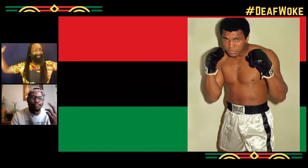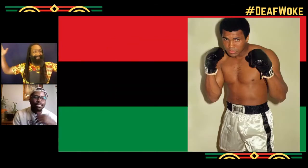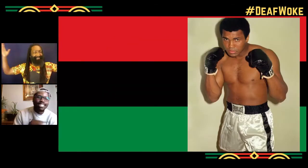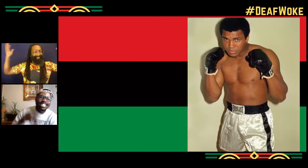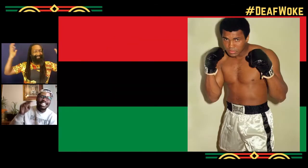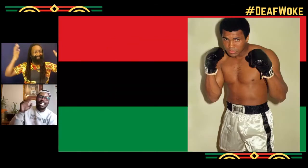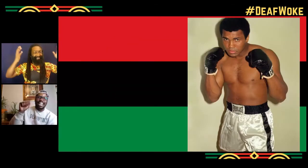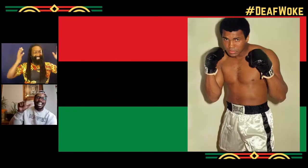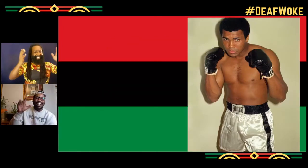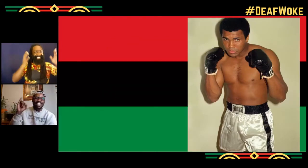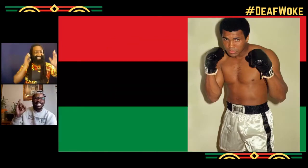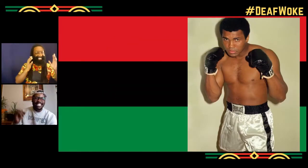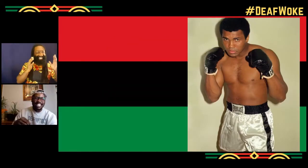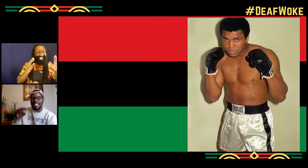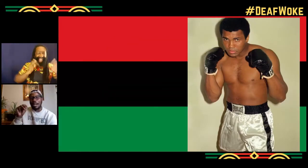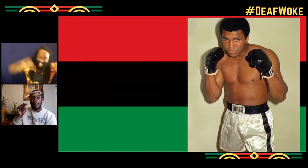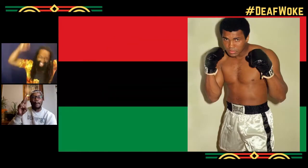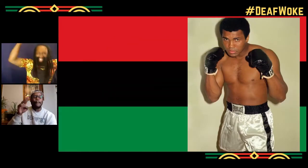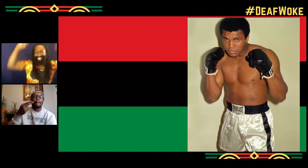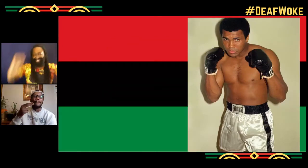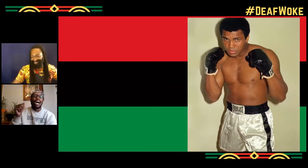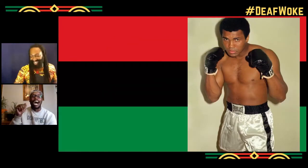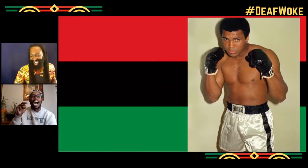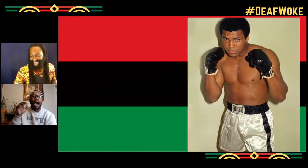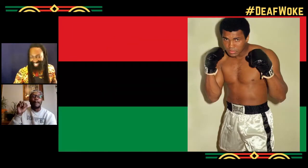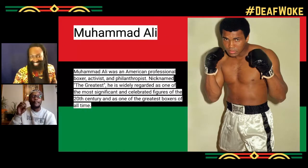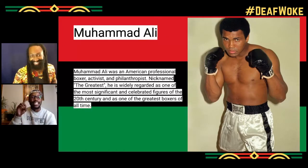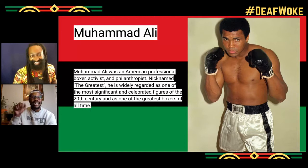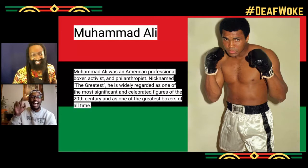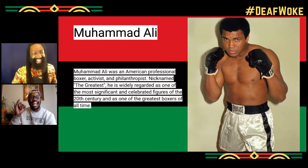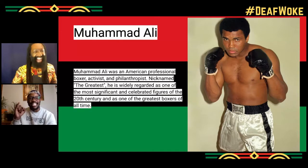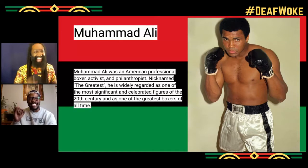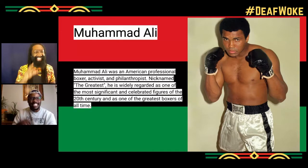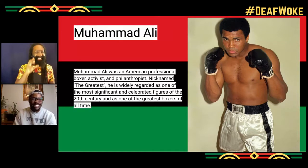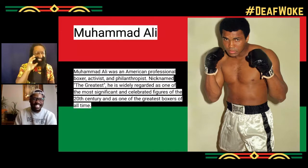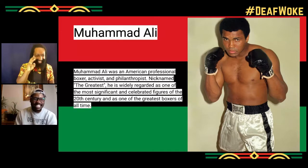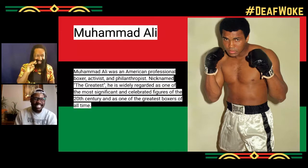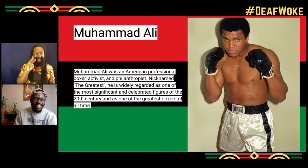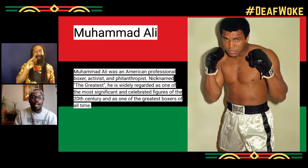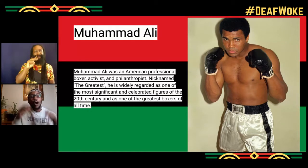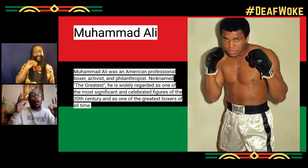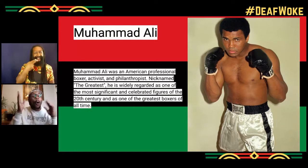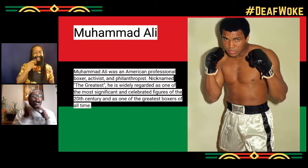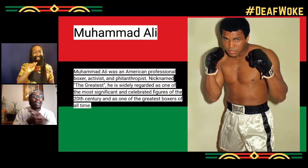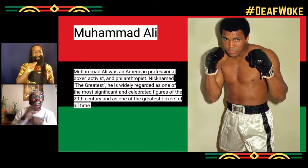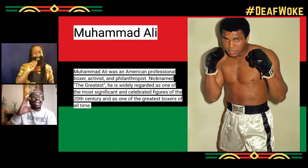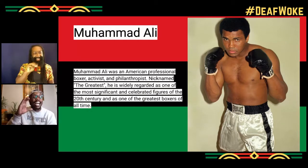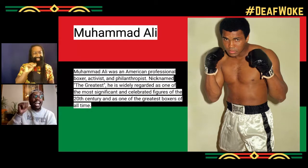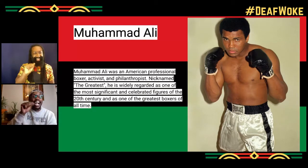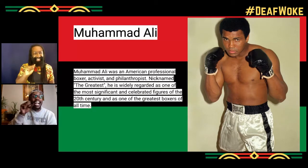I'm ready. Oh man. Ali. Aah. Muhammad Ali.